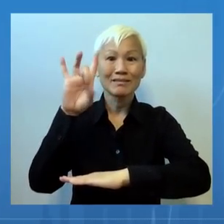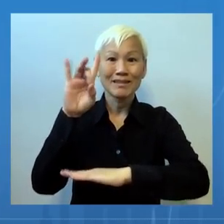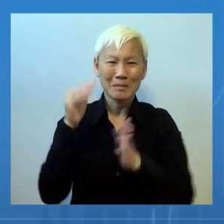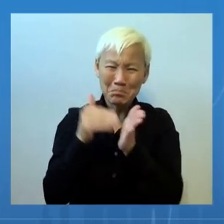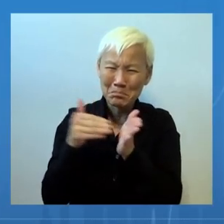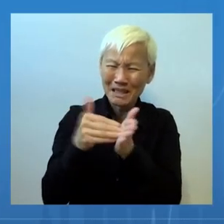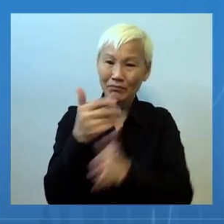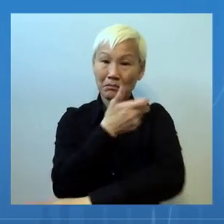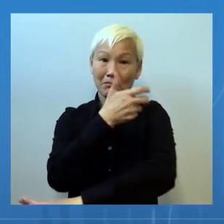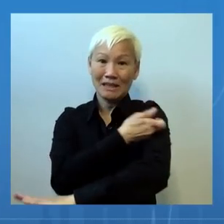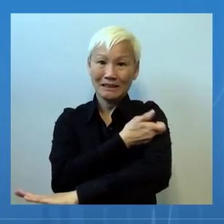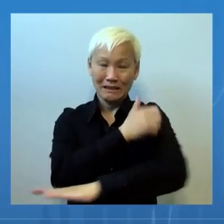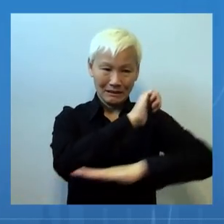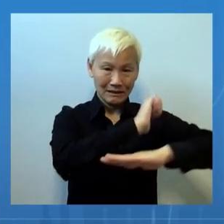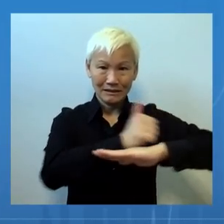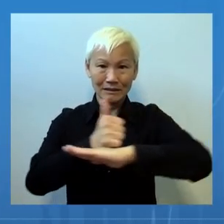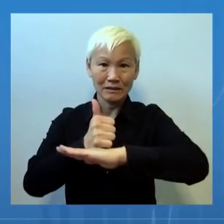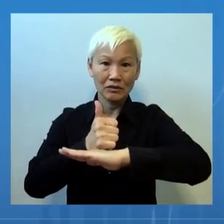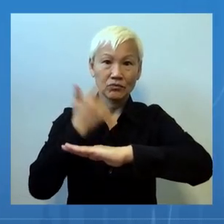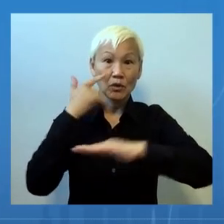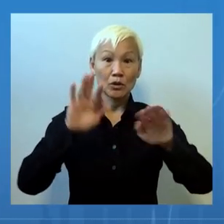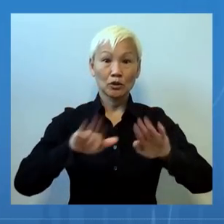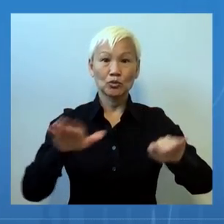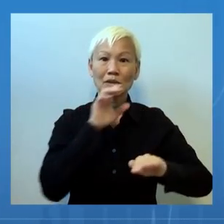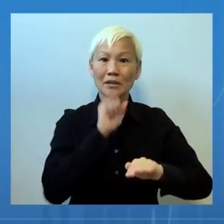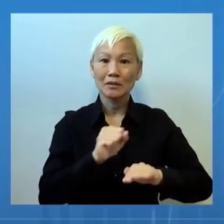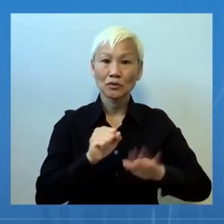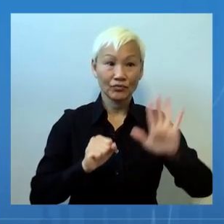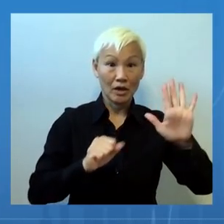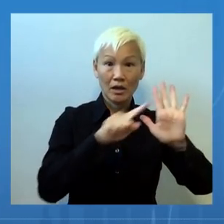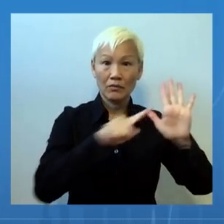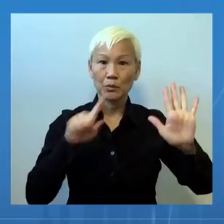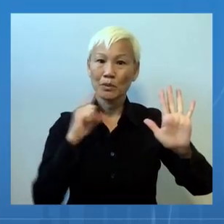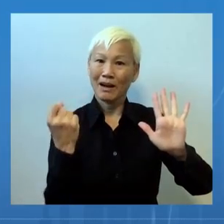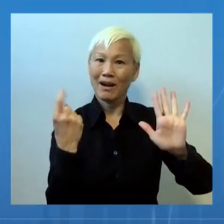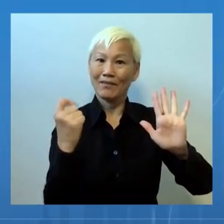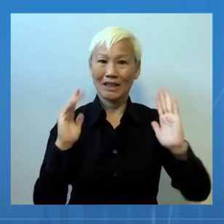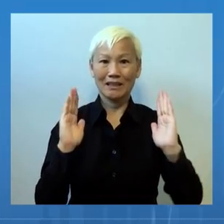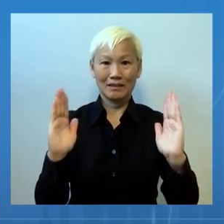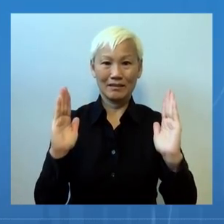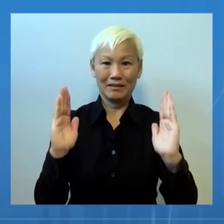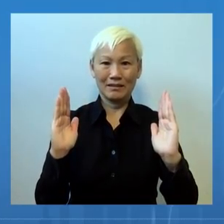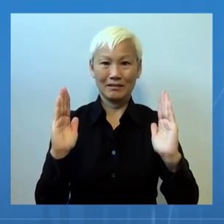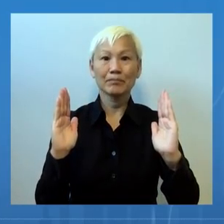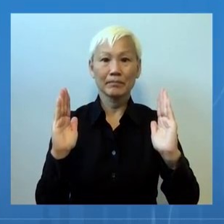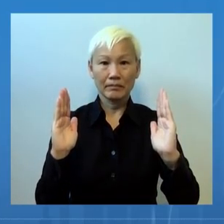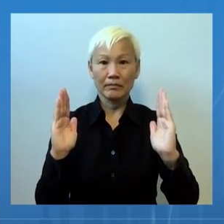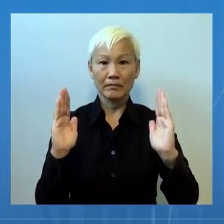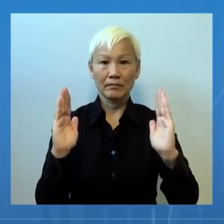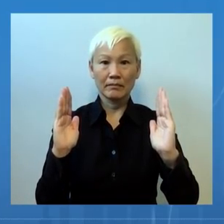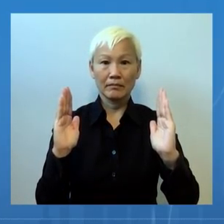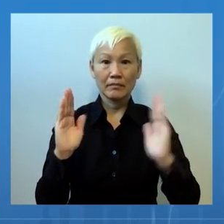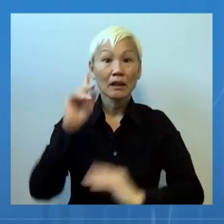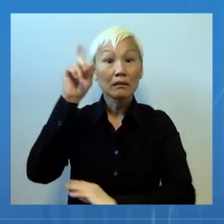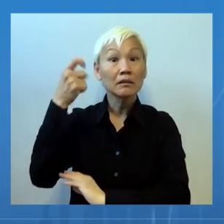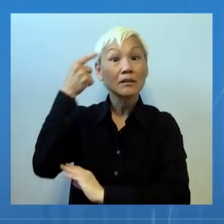Governors and leaders of Tribes and territories have been working with their teams to ensure that doses are distributed efficiently